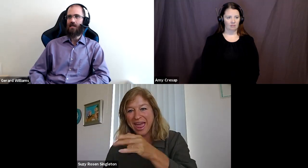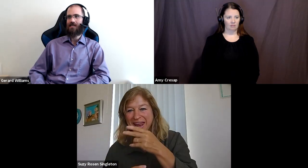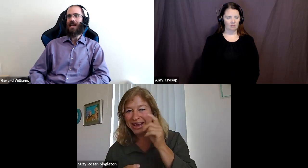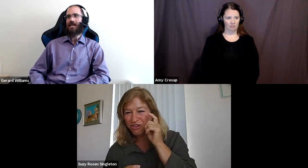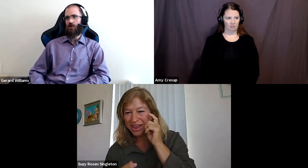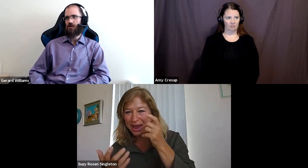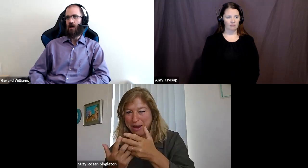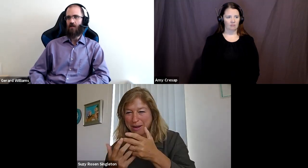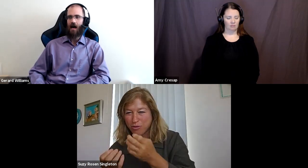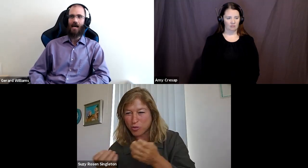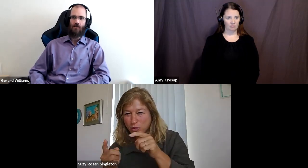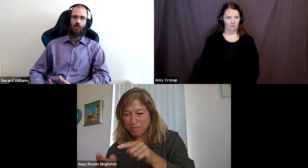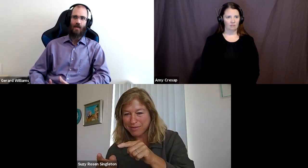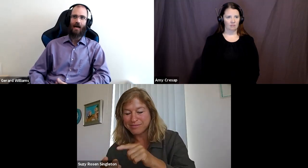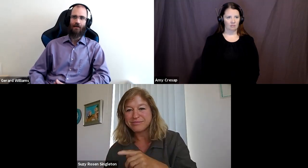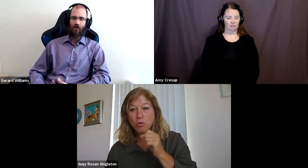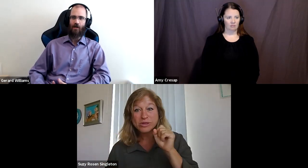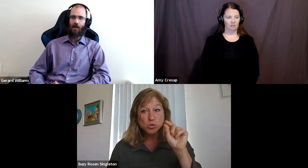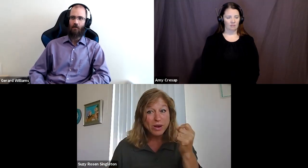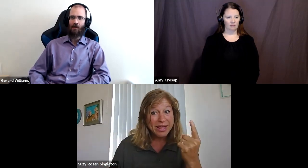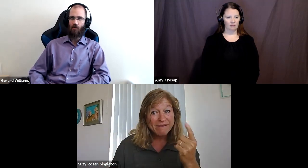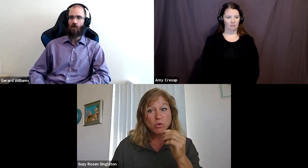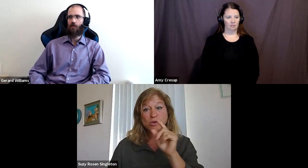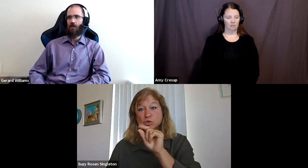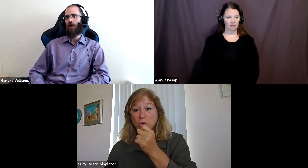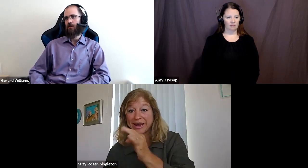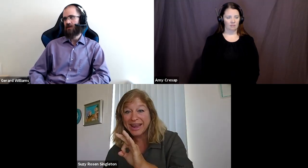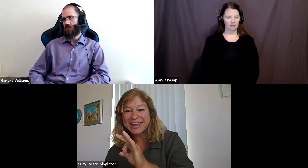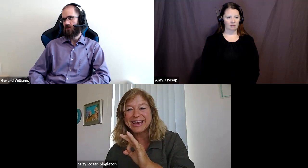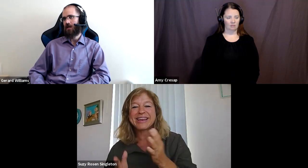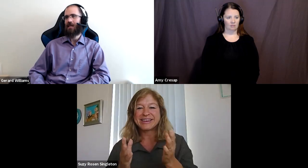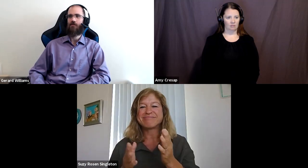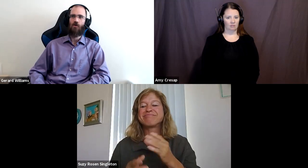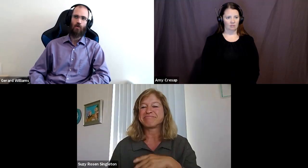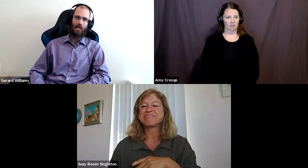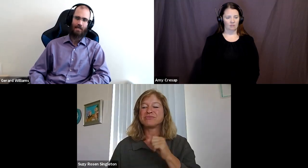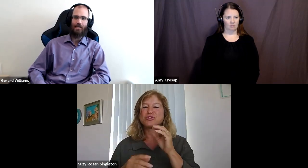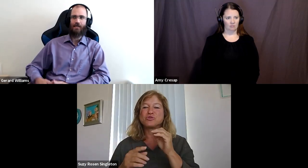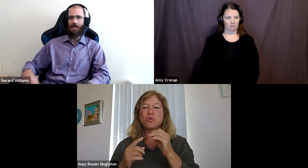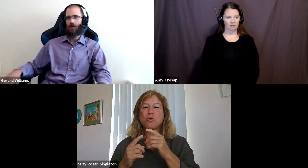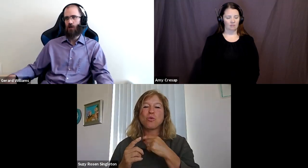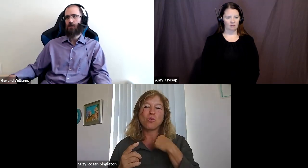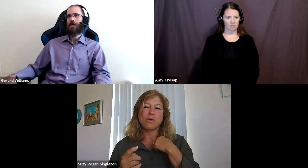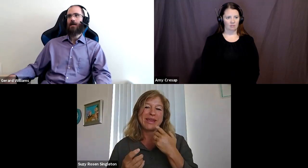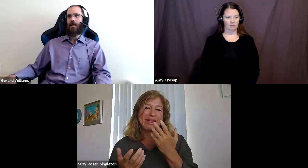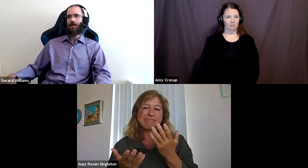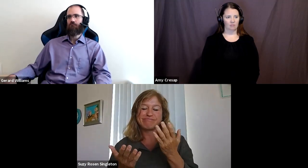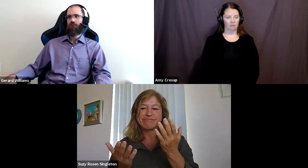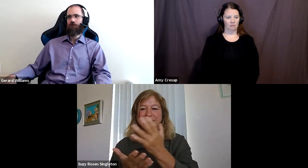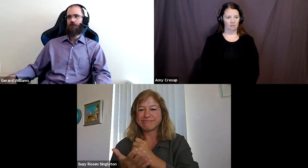standards apply to that hearing aid compatible equipment whether this is 2011 or 2019 standard.